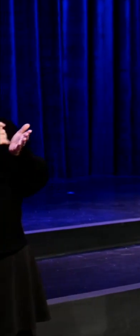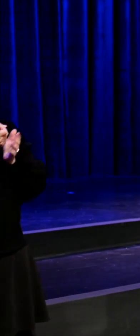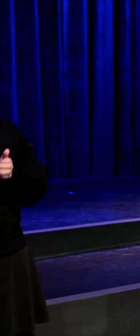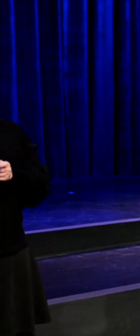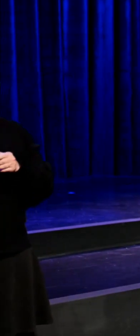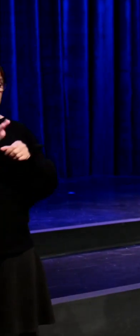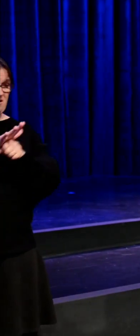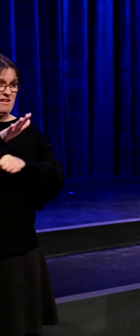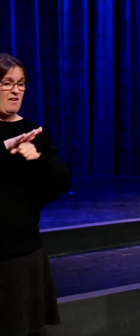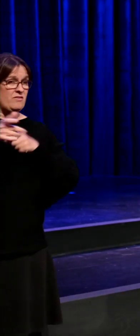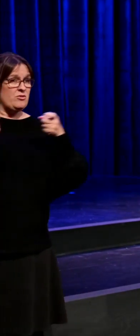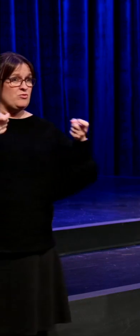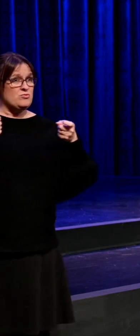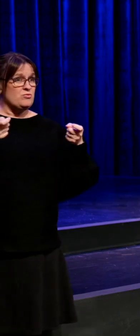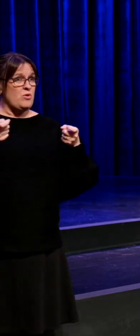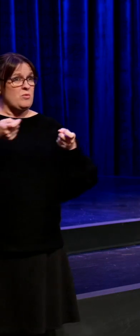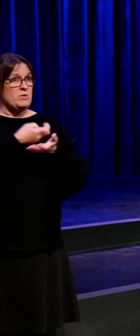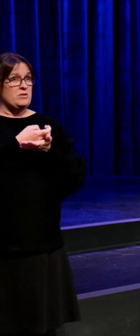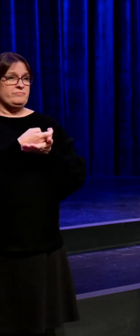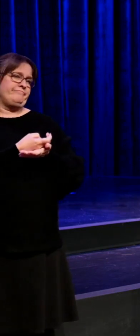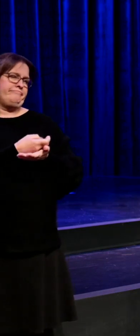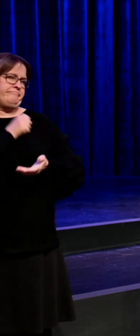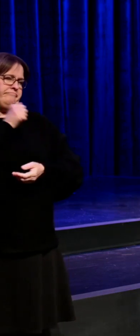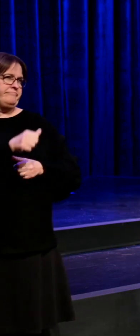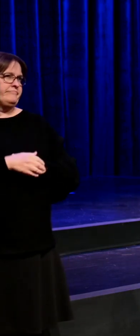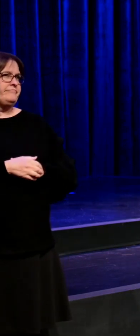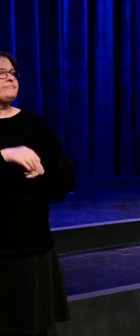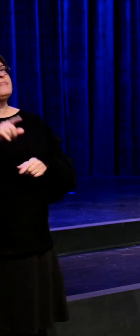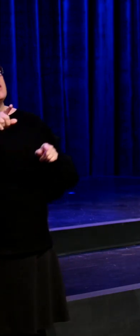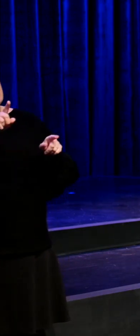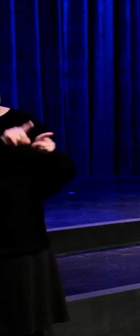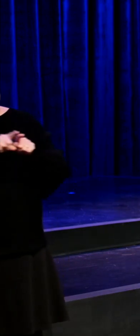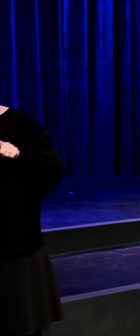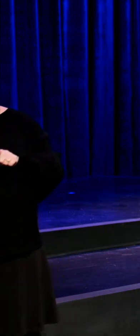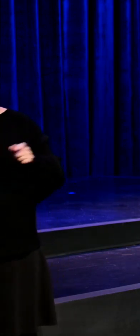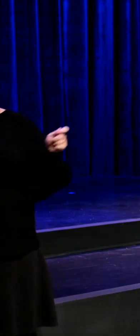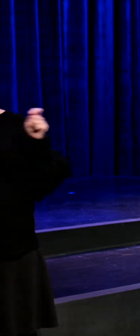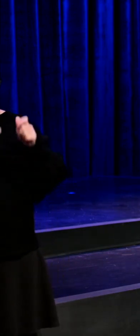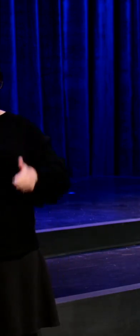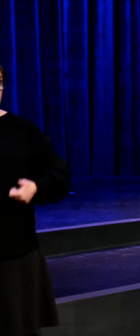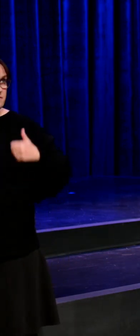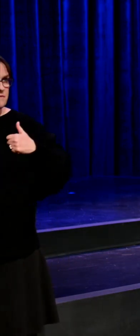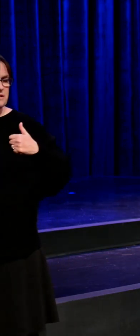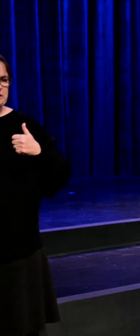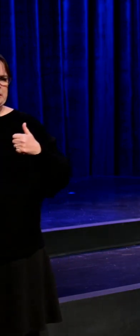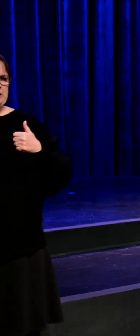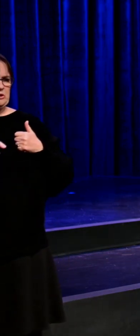had to make uh lifestyle changes. Right. I had to make sure that I was managing a delicate